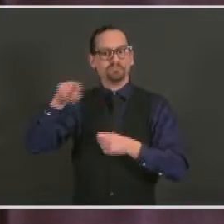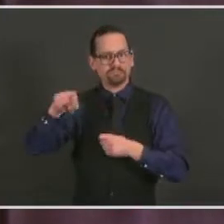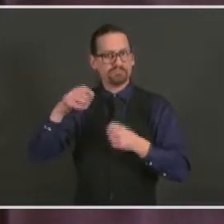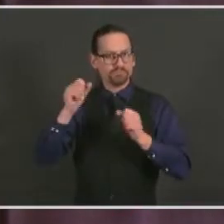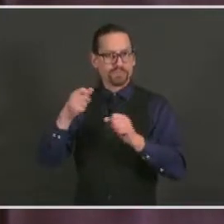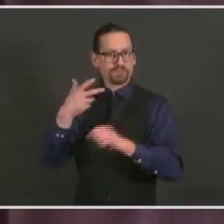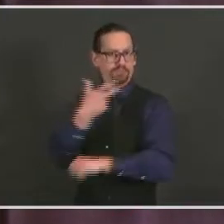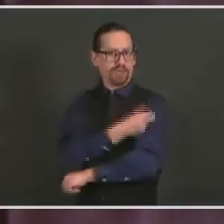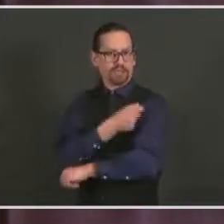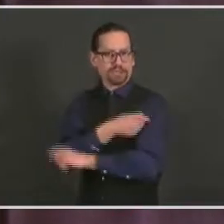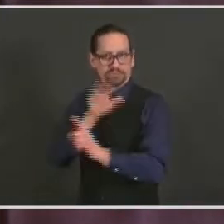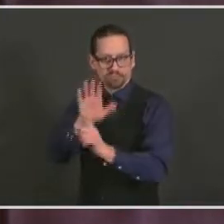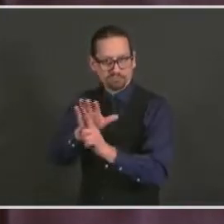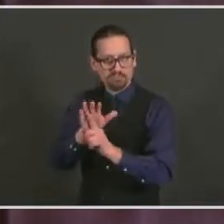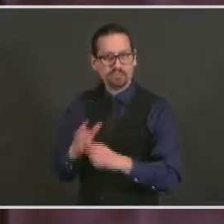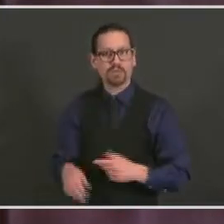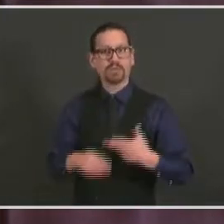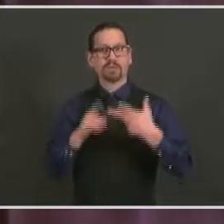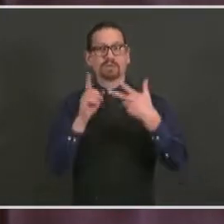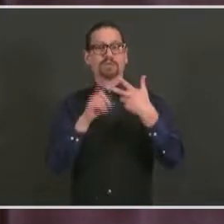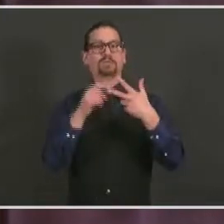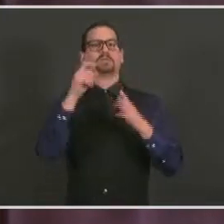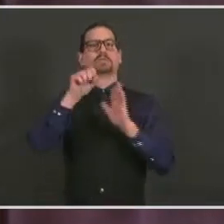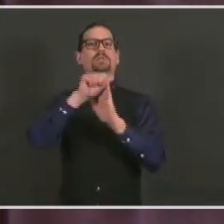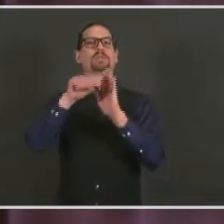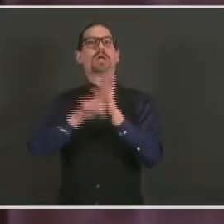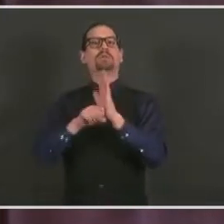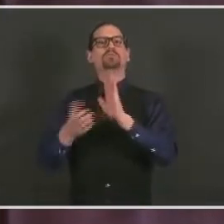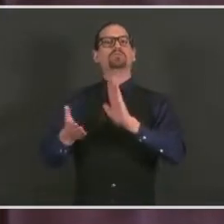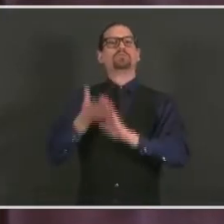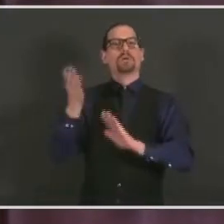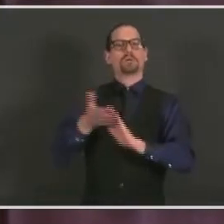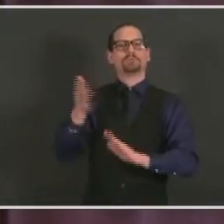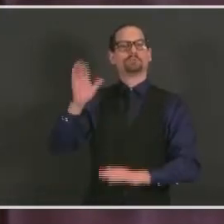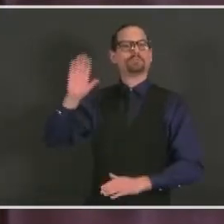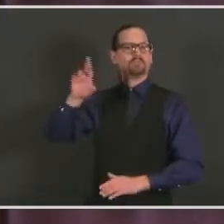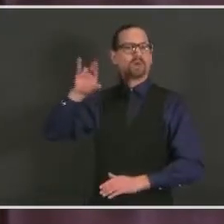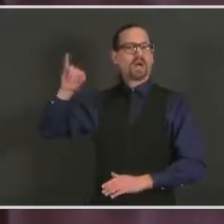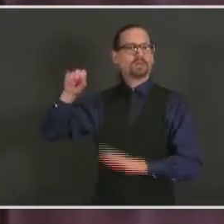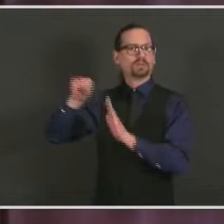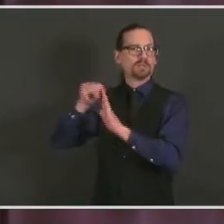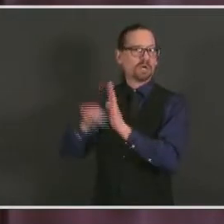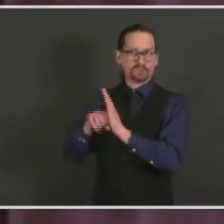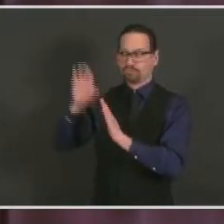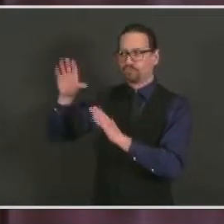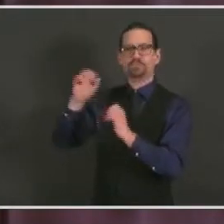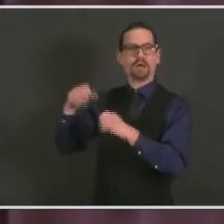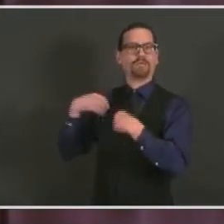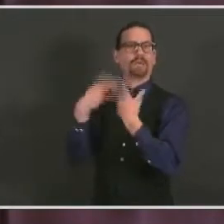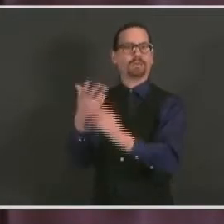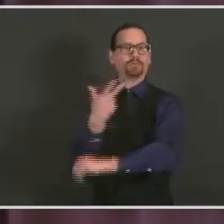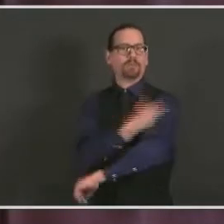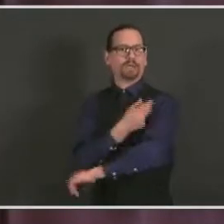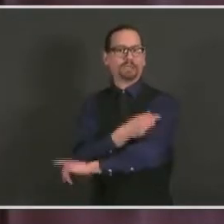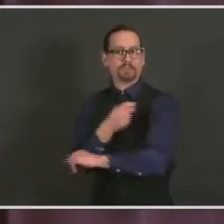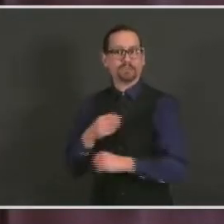LOCAL OR REGIONAL VACCINATION SITE. AND THE 3RD IS A STATE